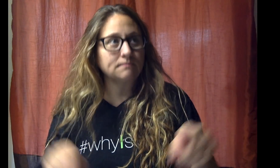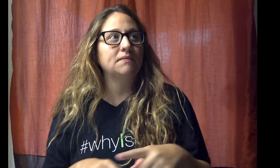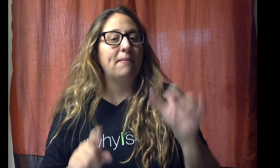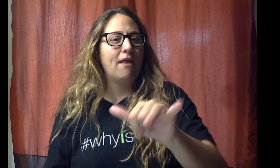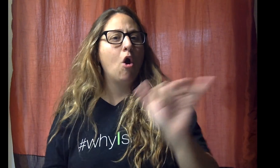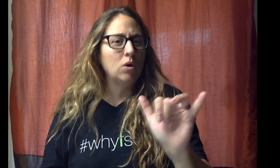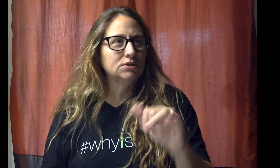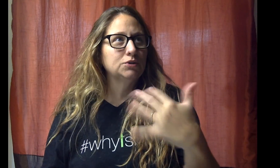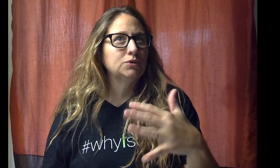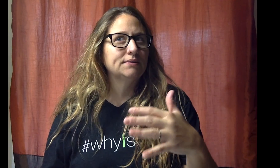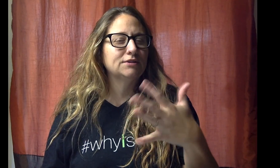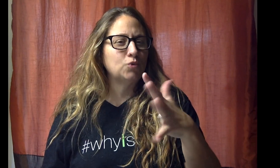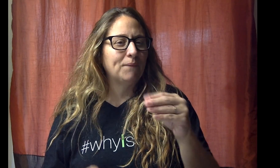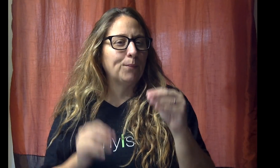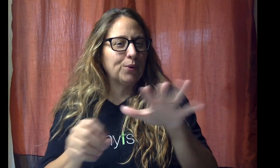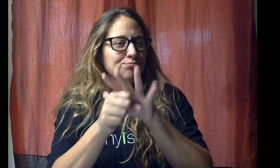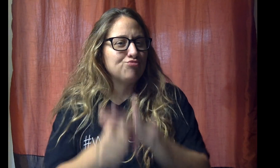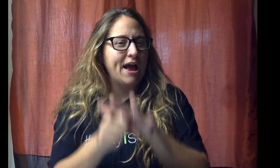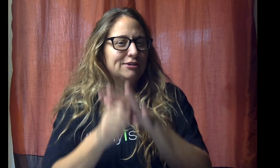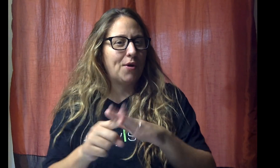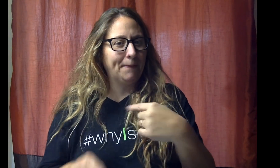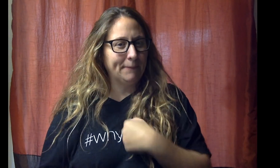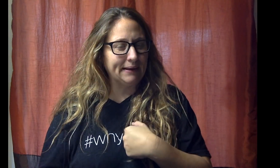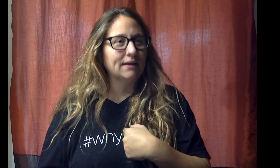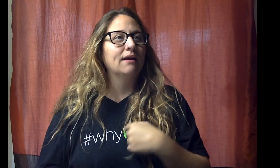I did my part. However, that sort of put a new pressure on me.